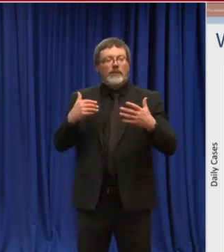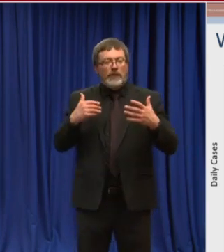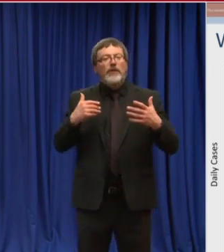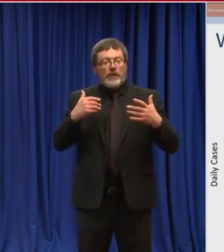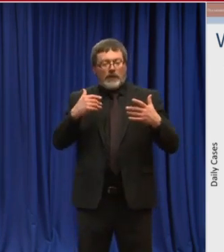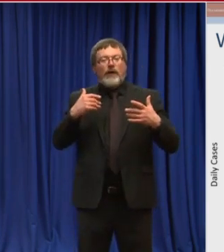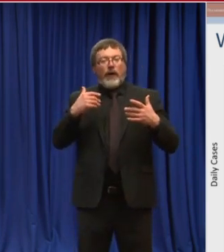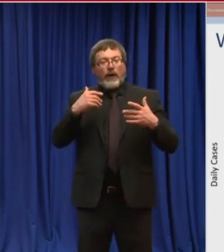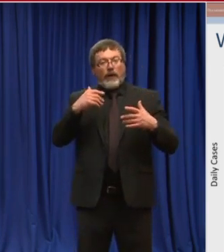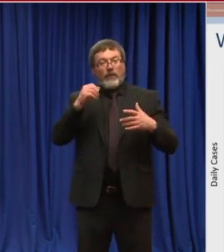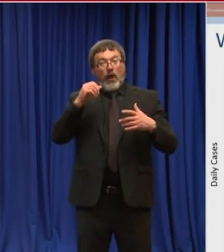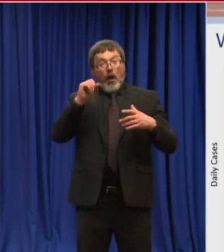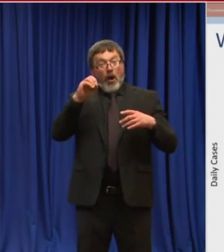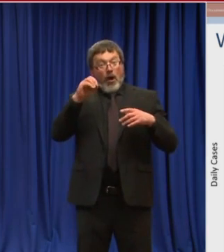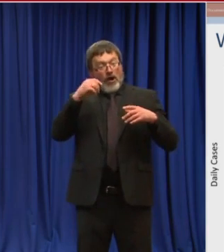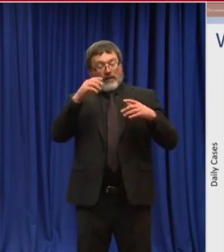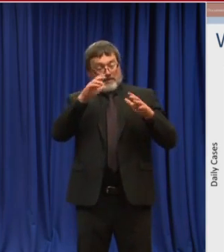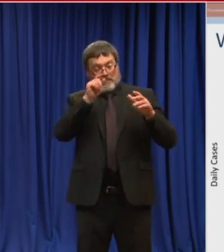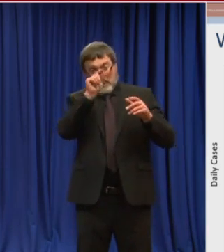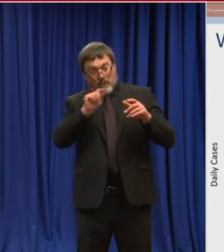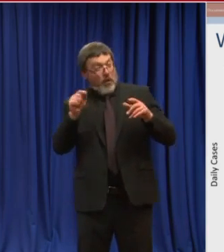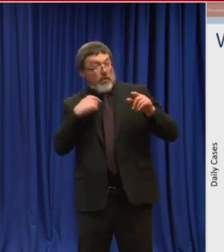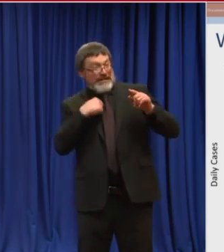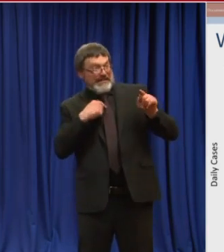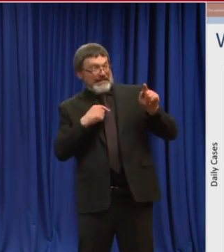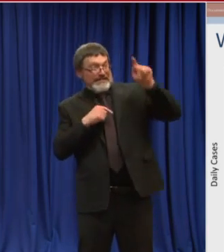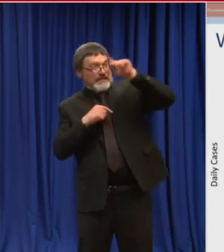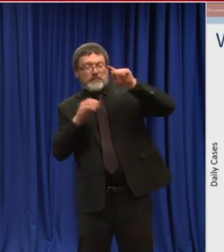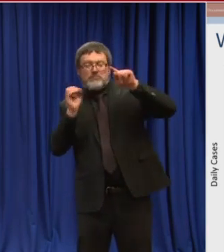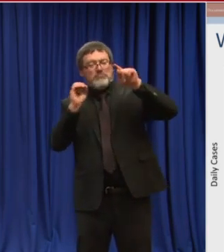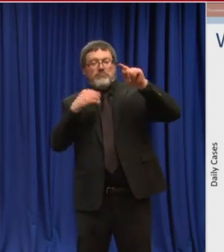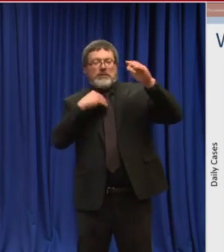WE EXPECT TO PROBABLY BE LESS THAN THIS AT THE PEAK OF OUR OUTBREAK.